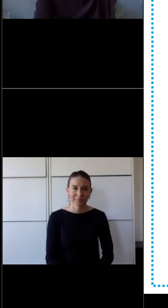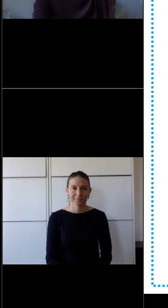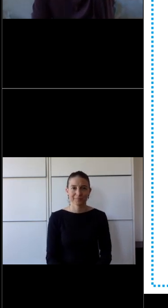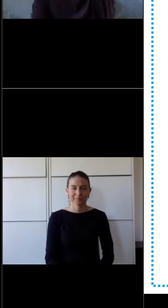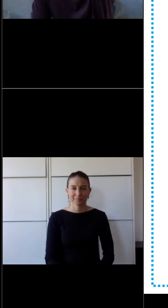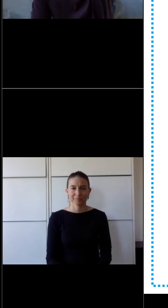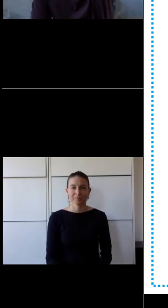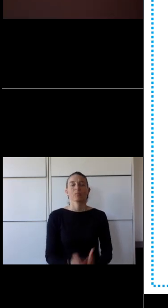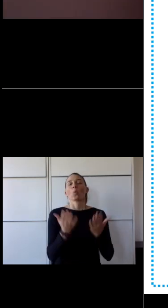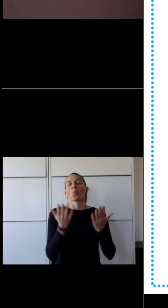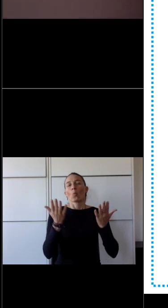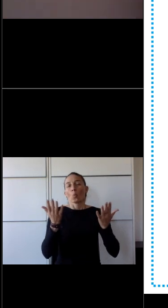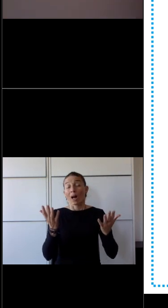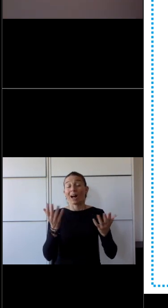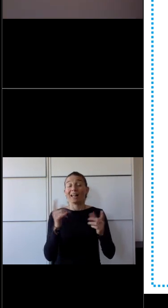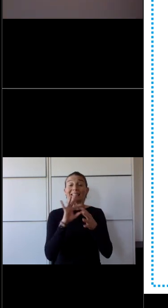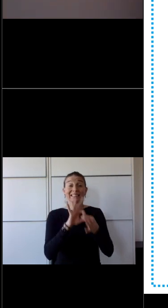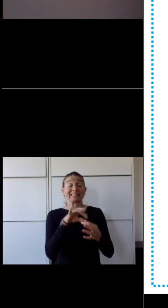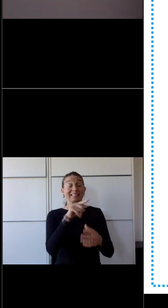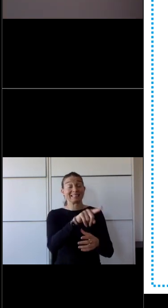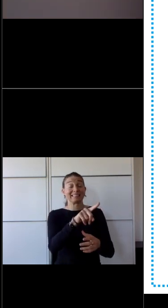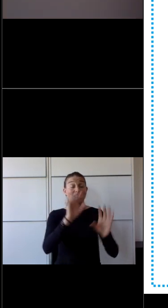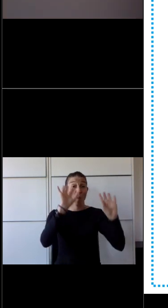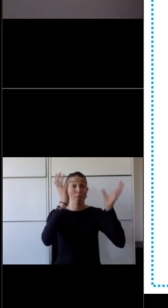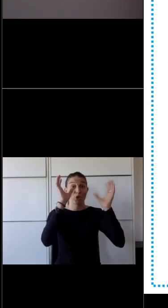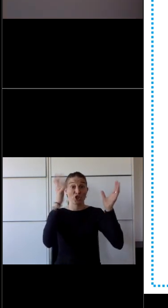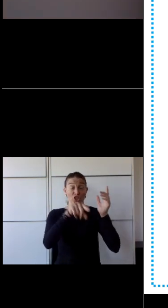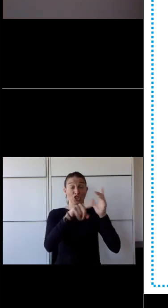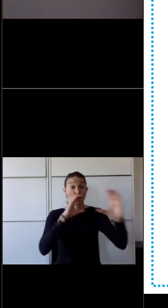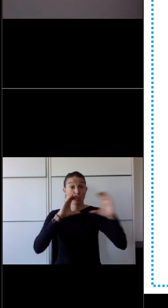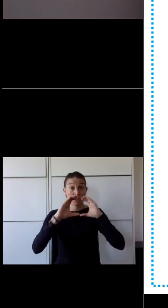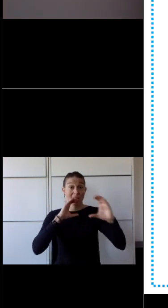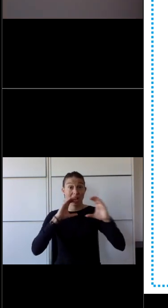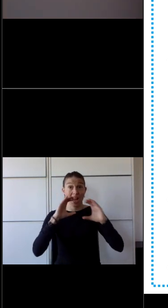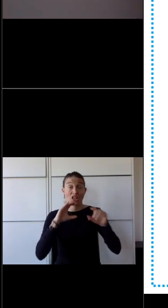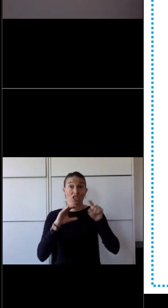I think the emergency communications is a very high priority